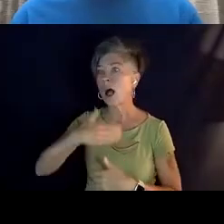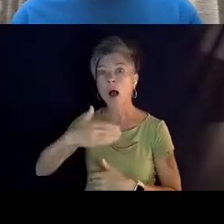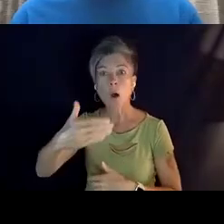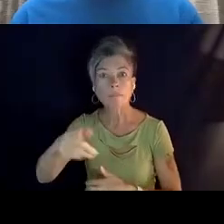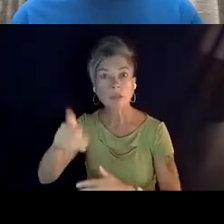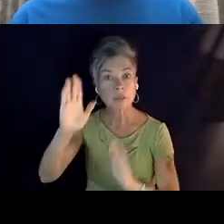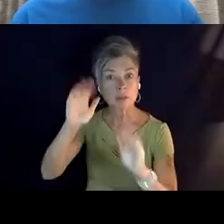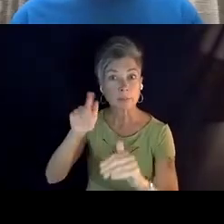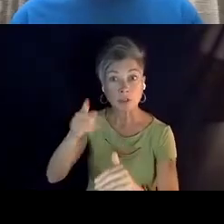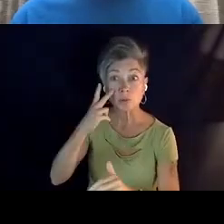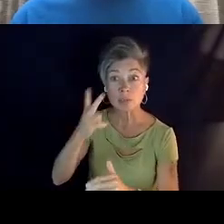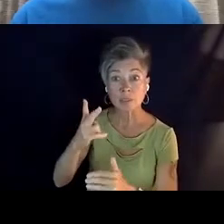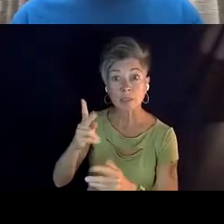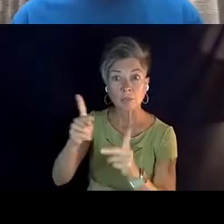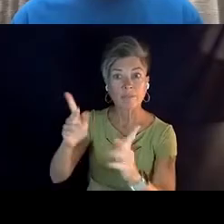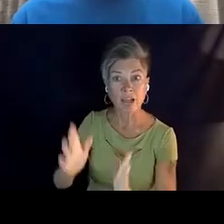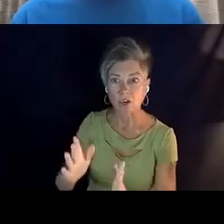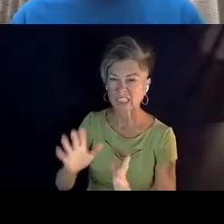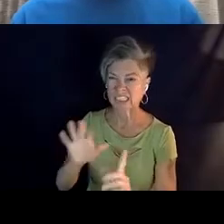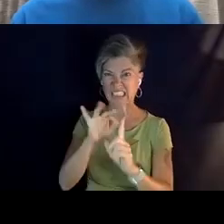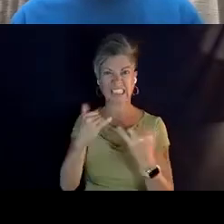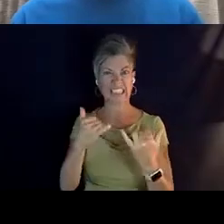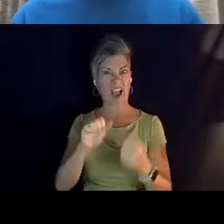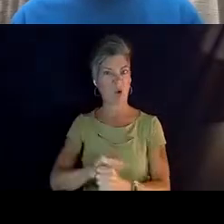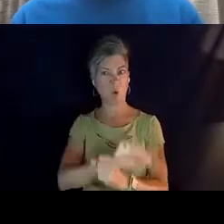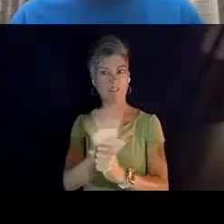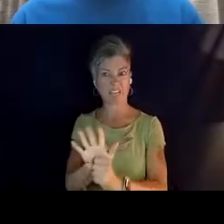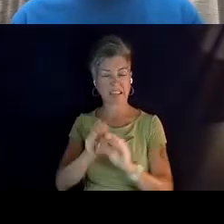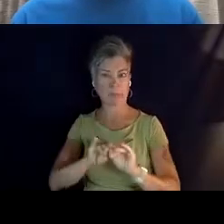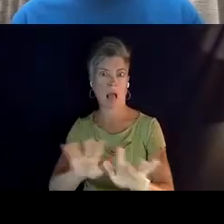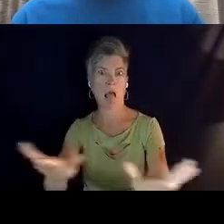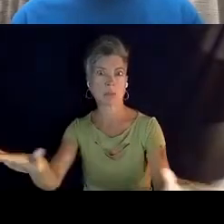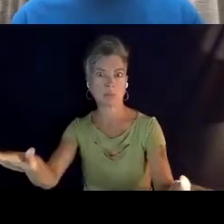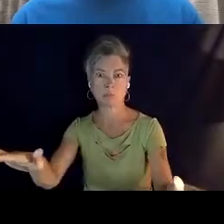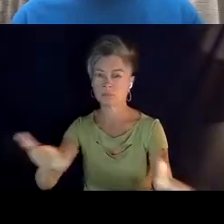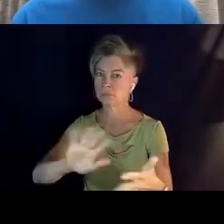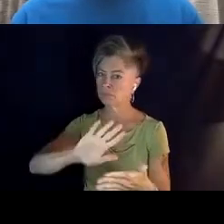Especially with the COVID 19 pandemic and all of our social distancing recommendations.